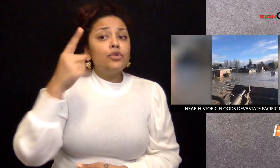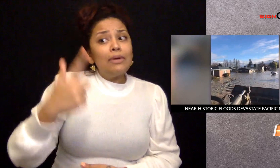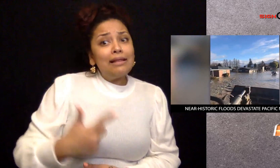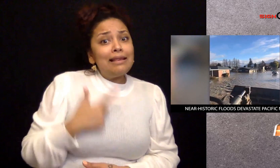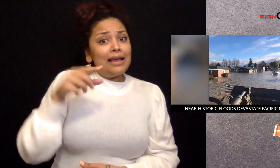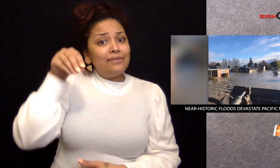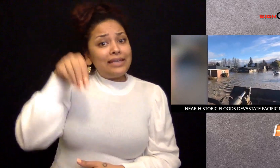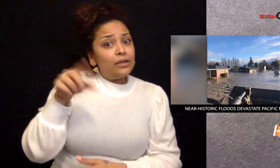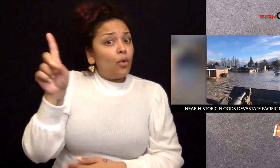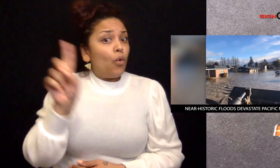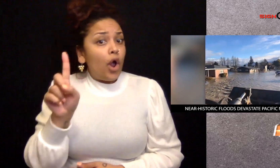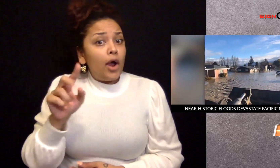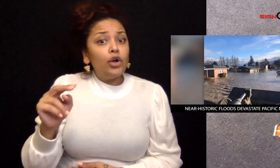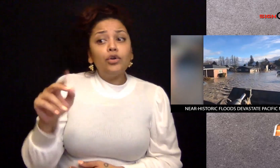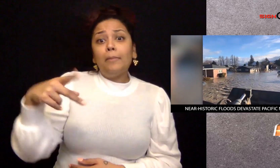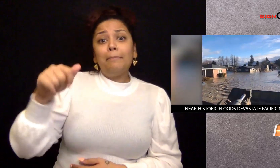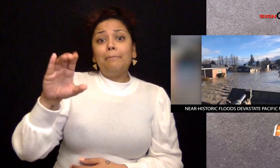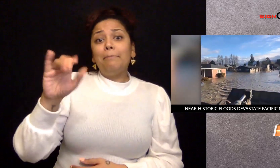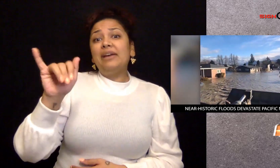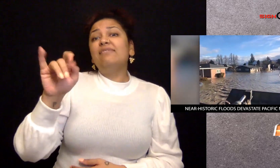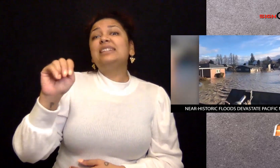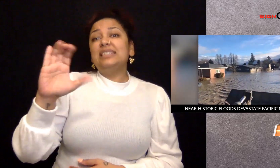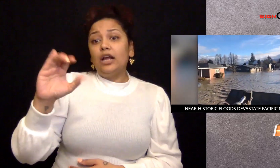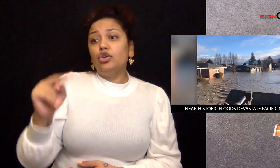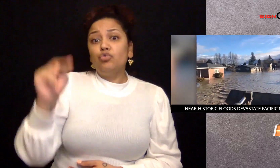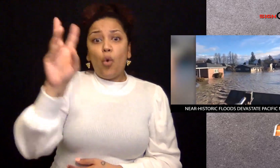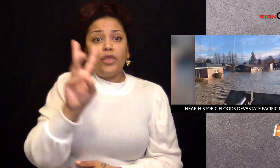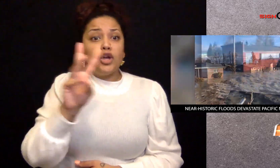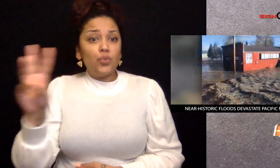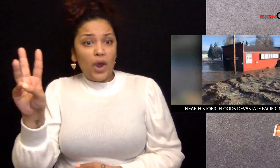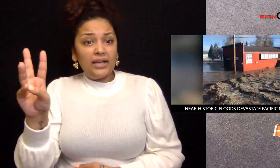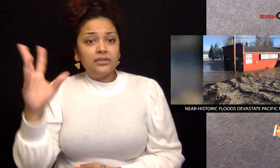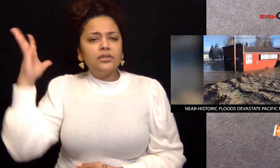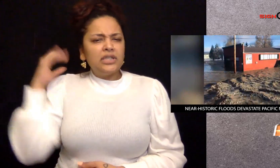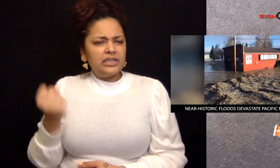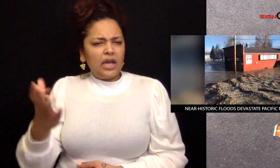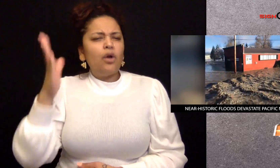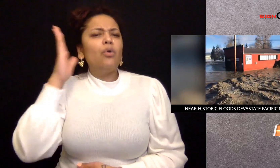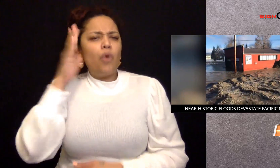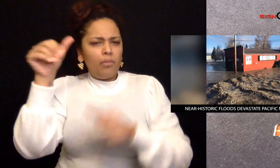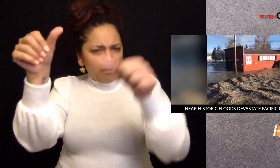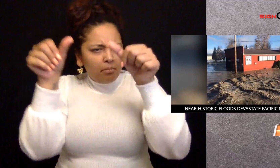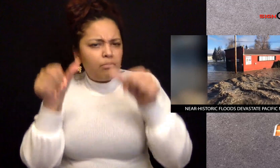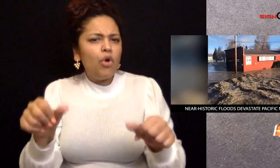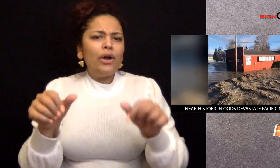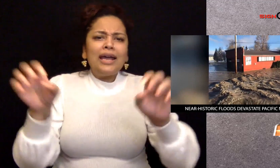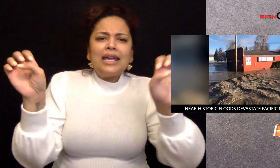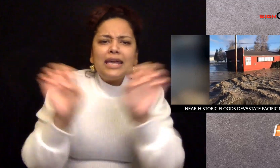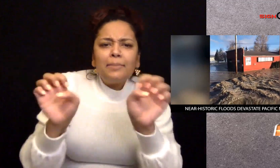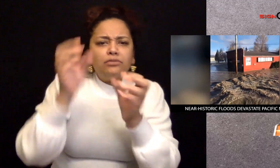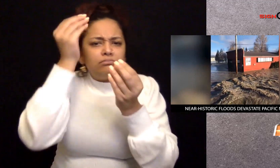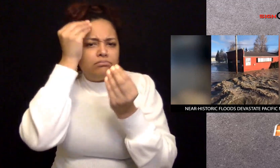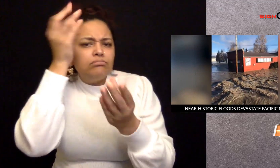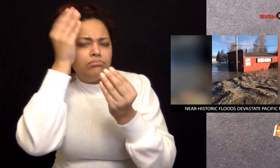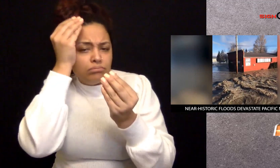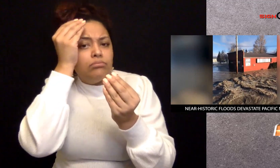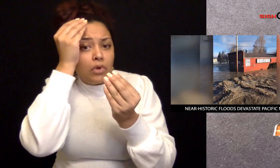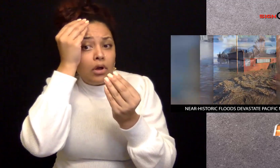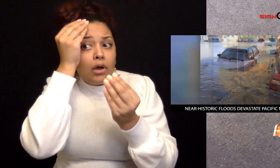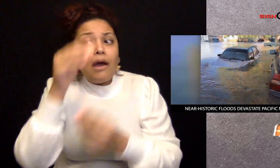we want to remind you if you live in the Pacific Northwest Sign1News will post any emergency